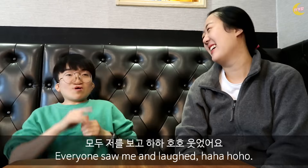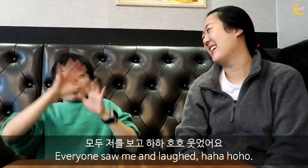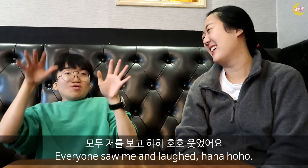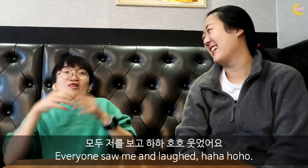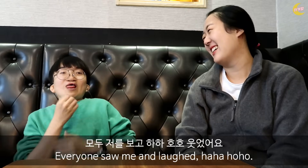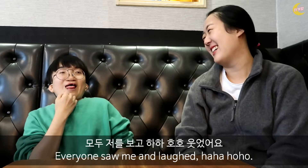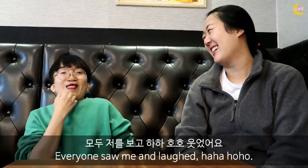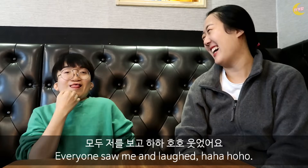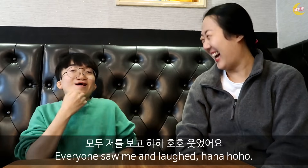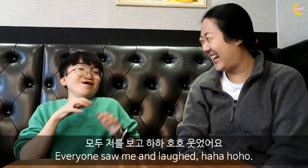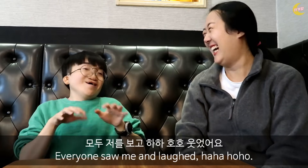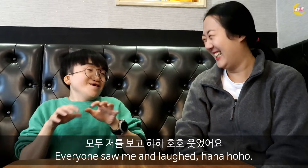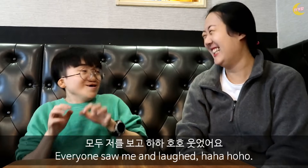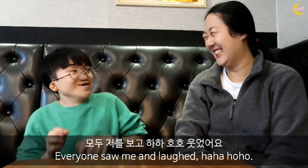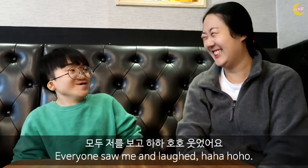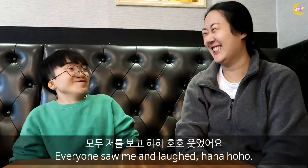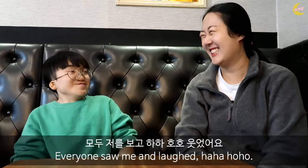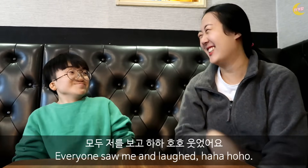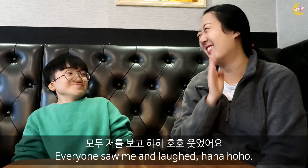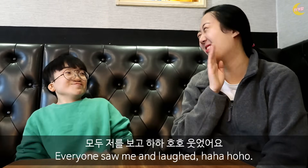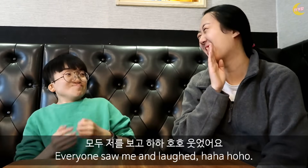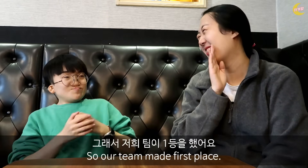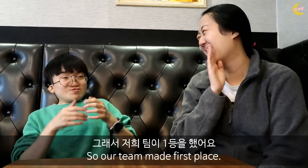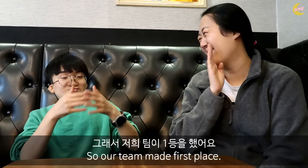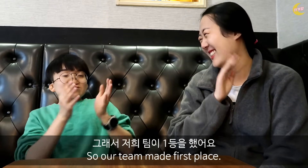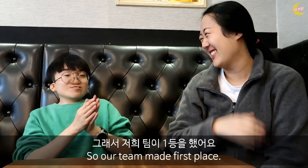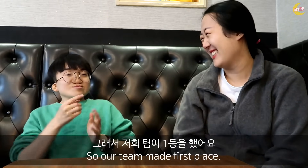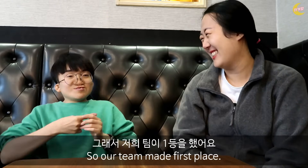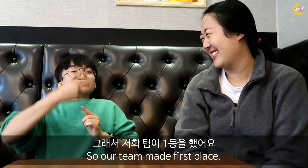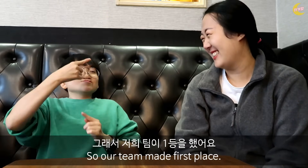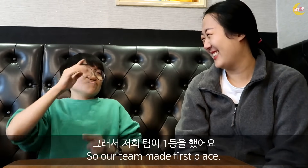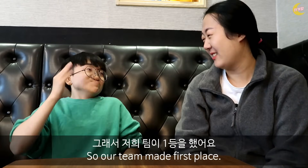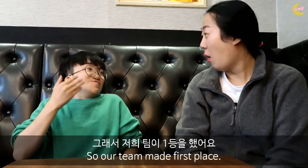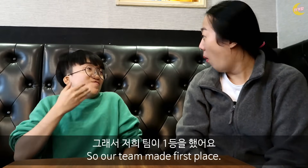Everyone saw me and laughed, haha hoho. So our team made first place.